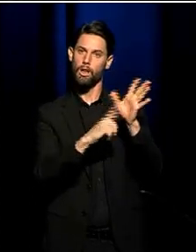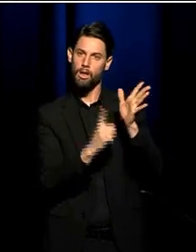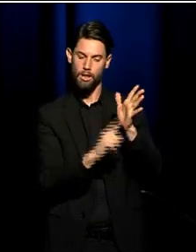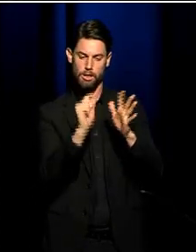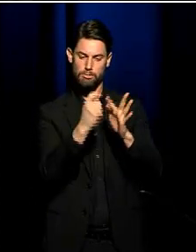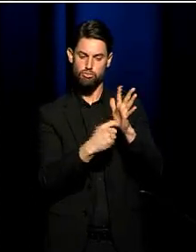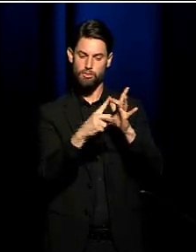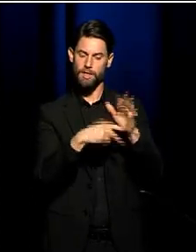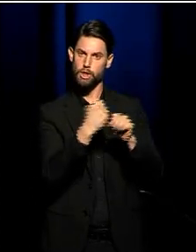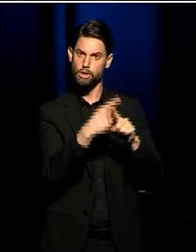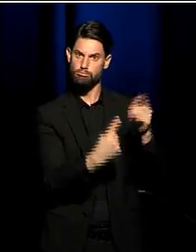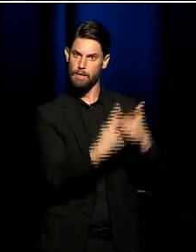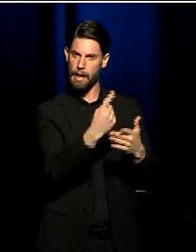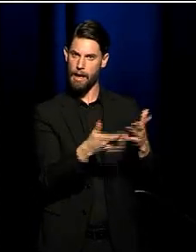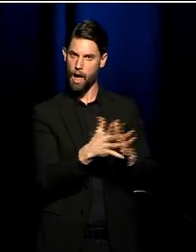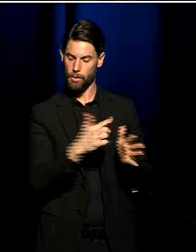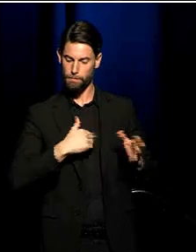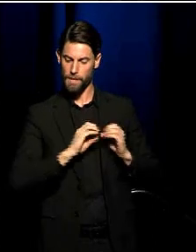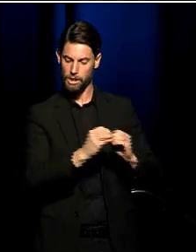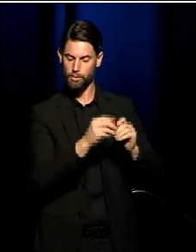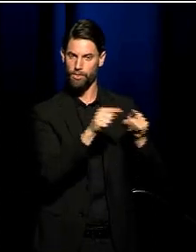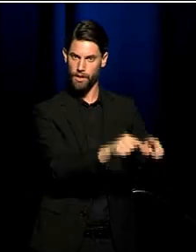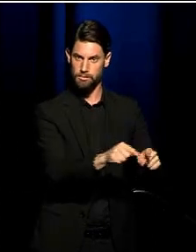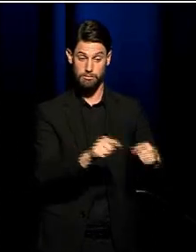general guidance about appearing as a witness before the Commission and